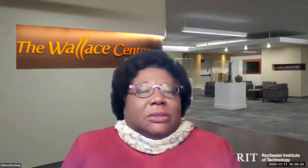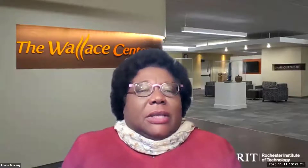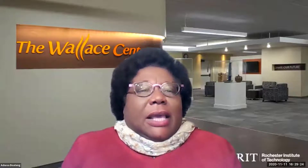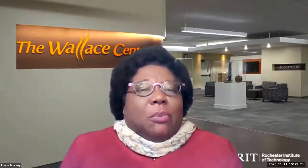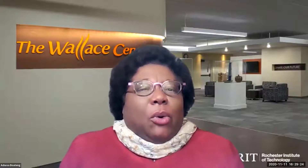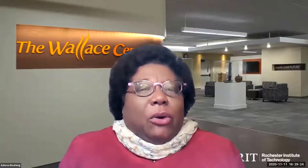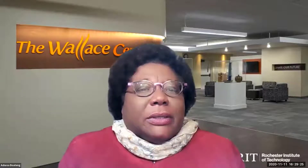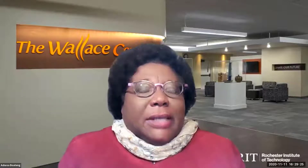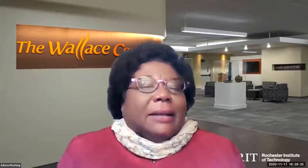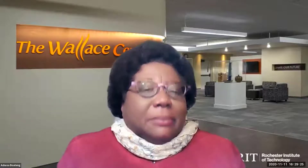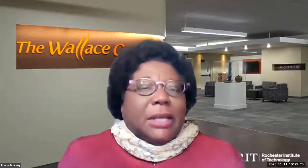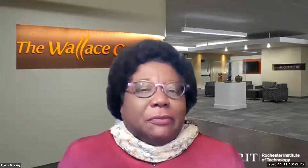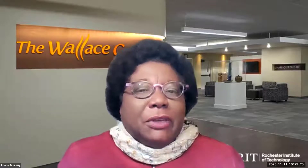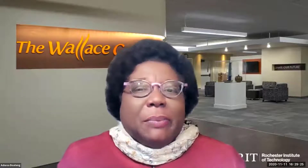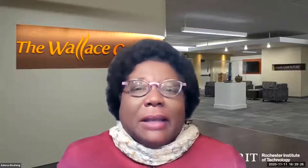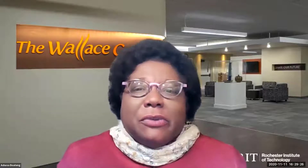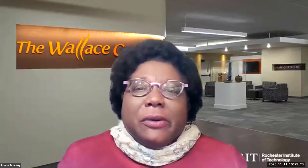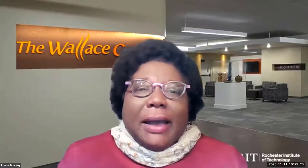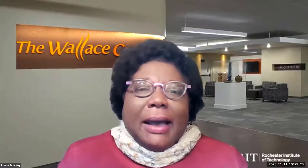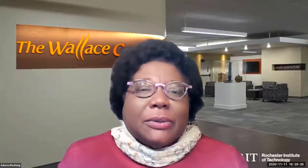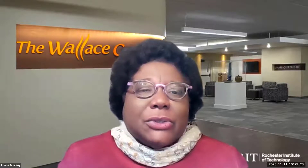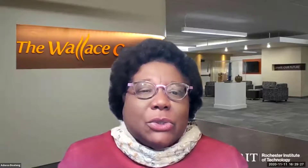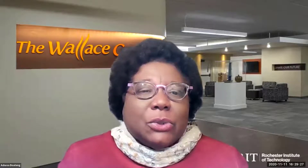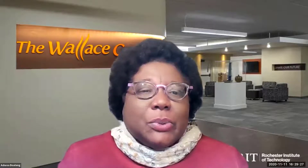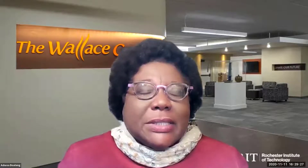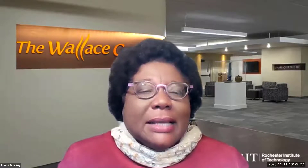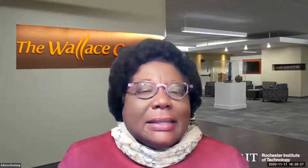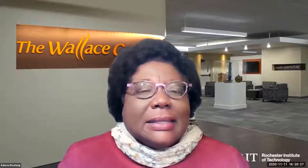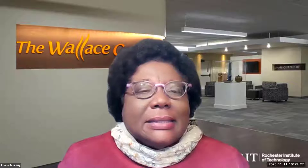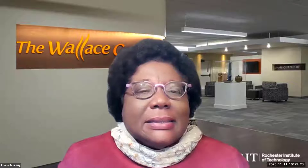Adwoa Boateng: To get more get, get feedback, figure out how to present this